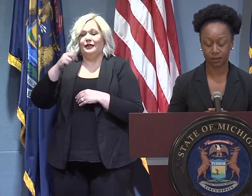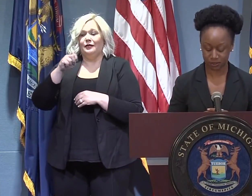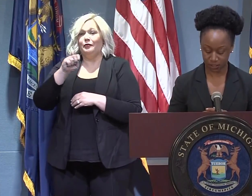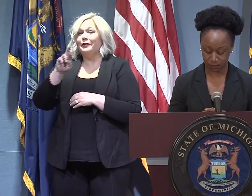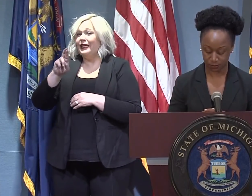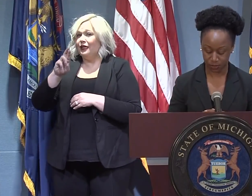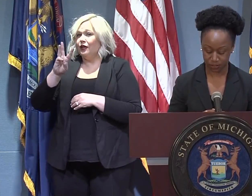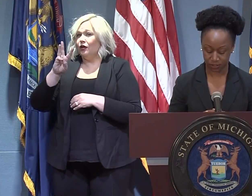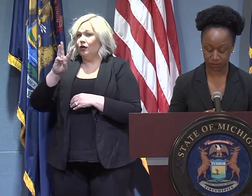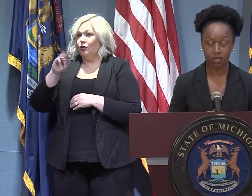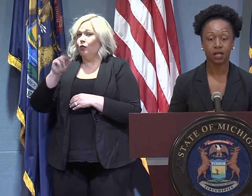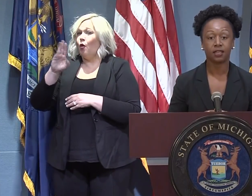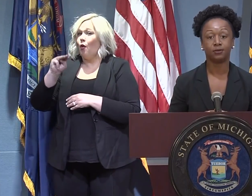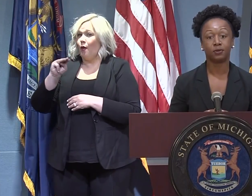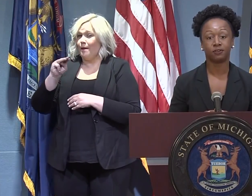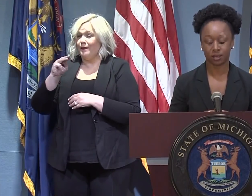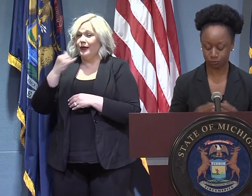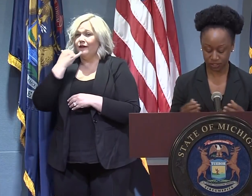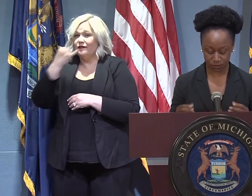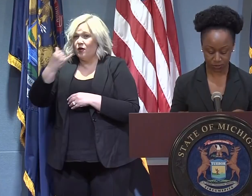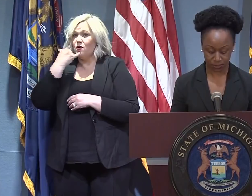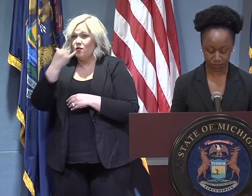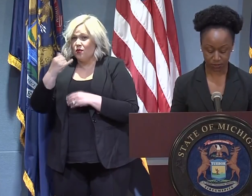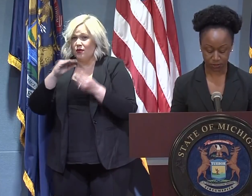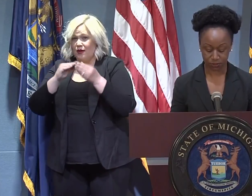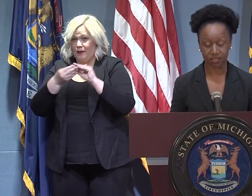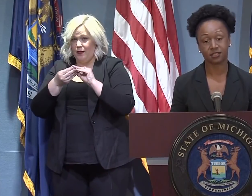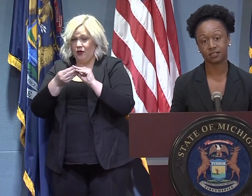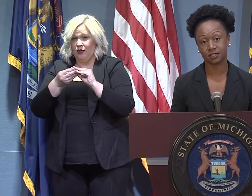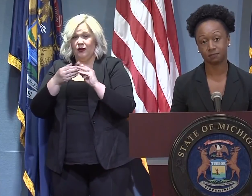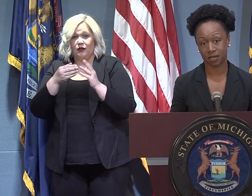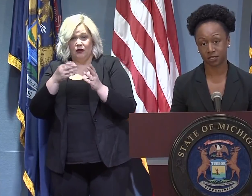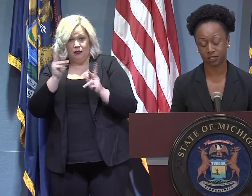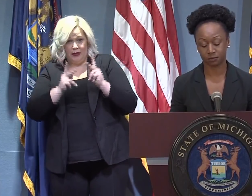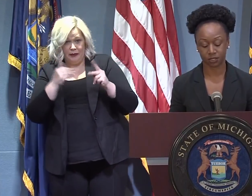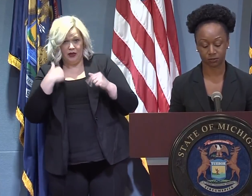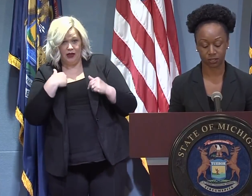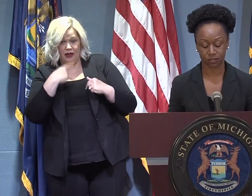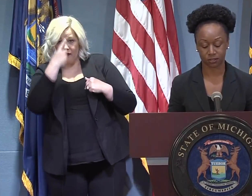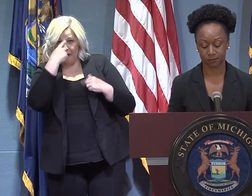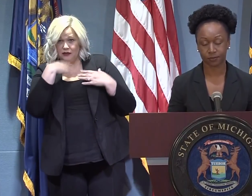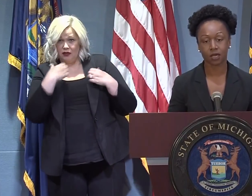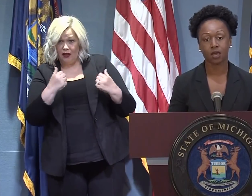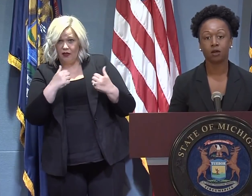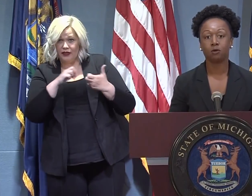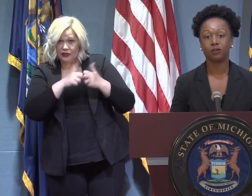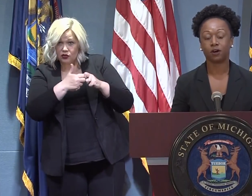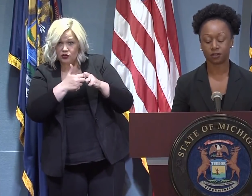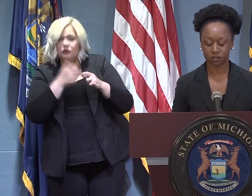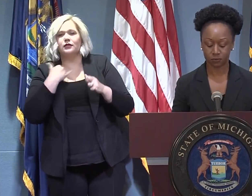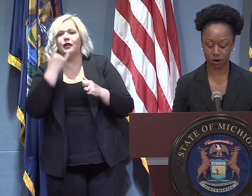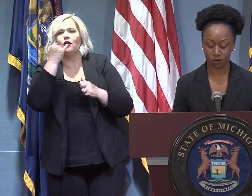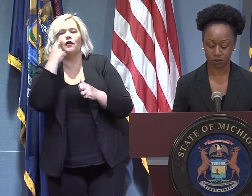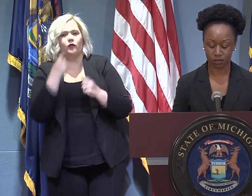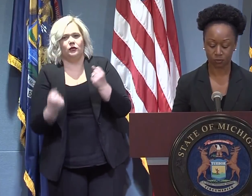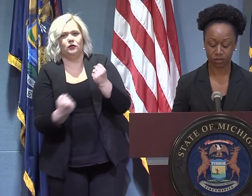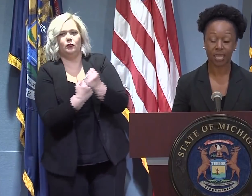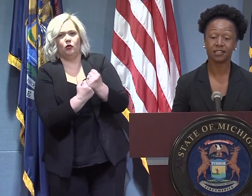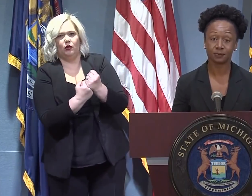TAKING A TOLL ON PEOPLE'S MENTAL HEALTH AND WE HAVE RESOURCES FOR YOU INCLUDING THE PEER LINE TO